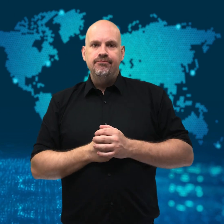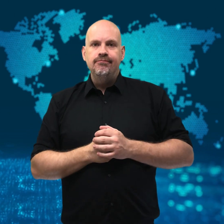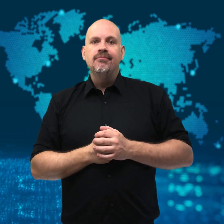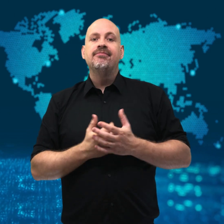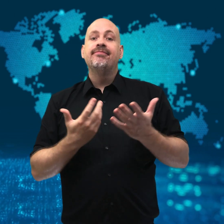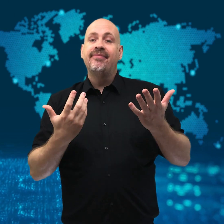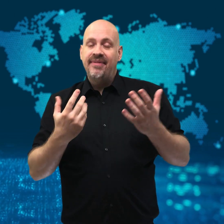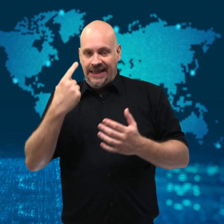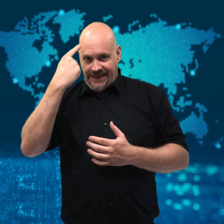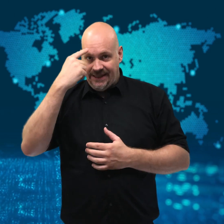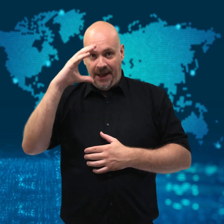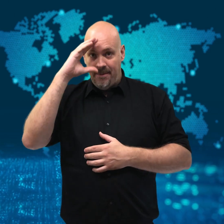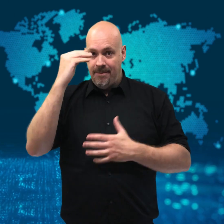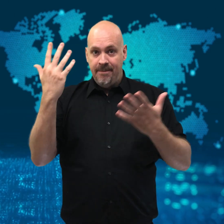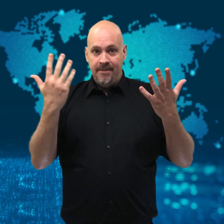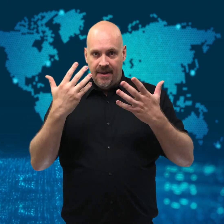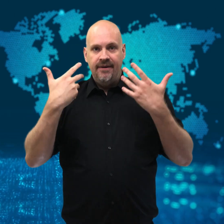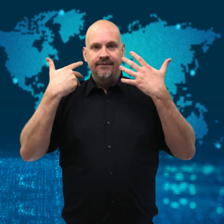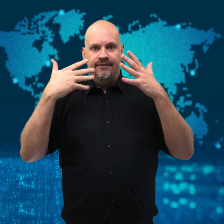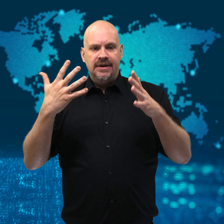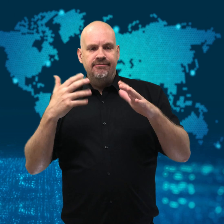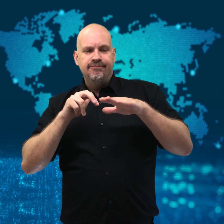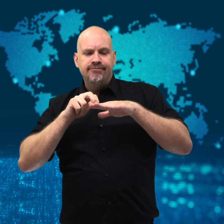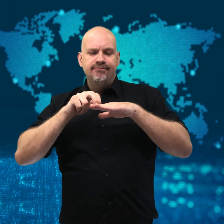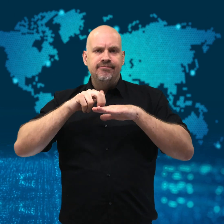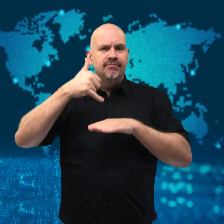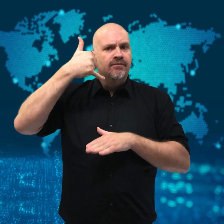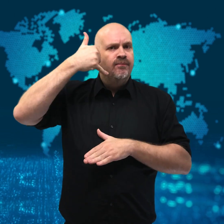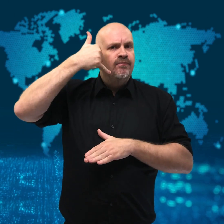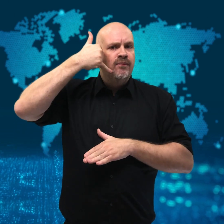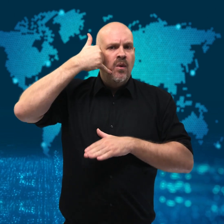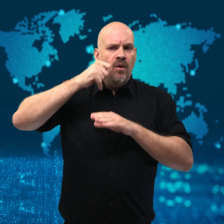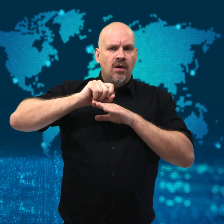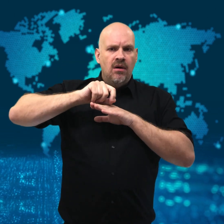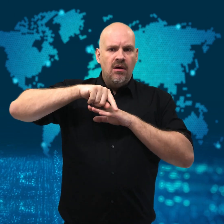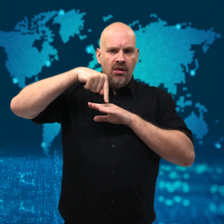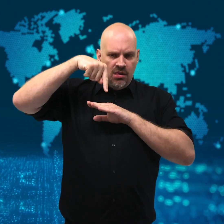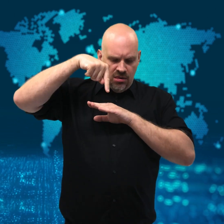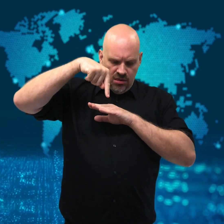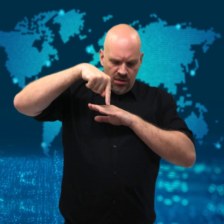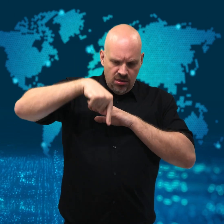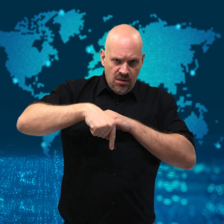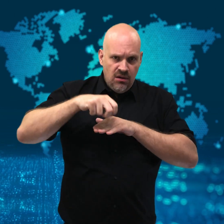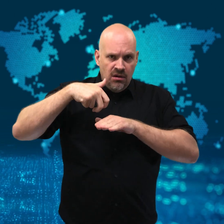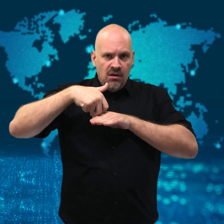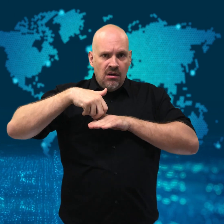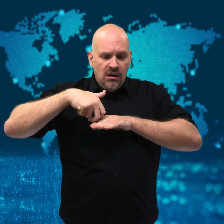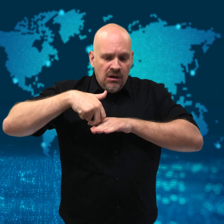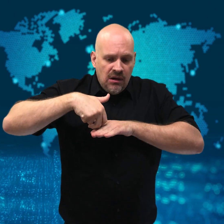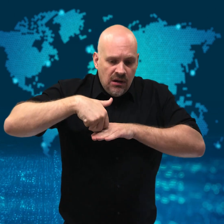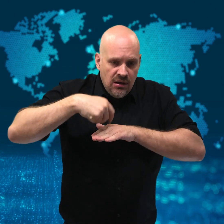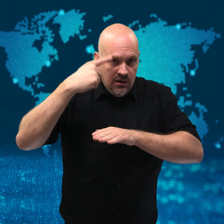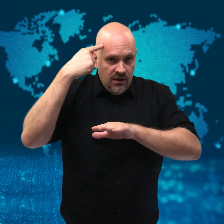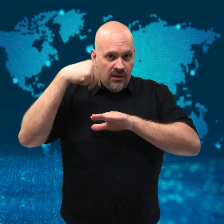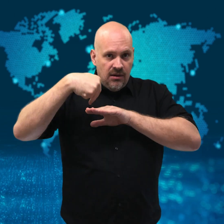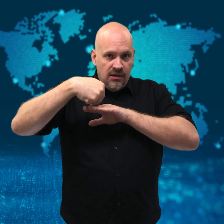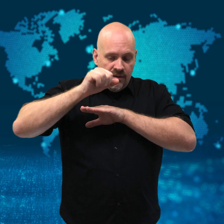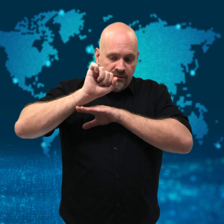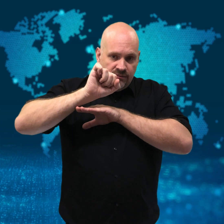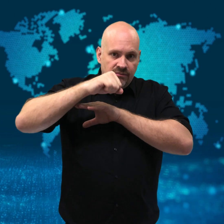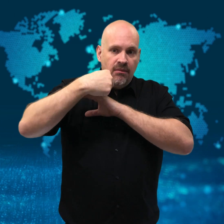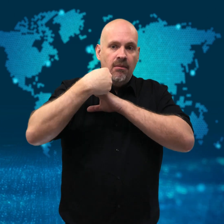Authorities believe that he entered the statue’s head first,